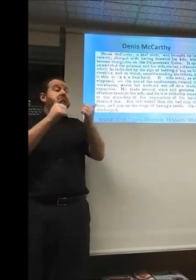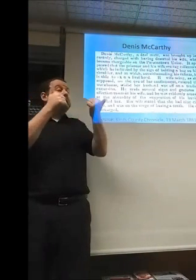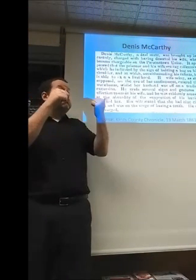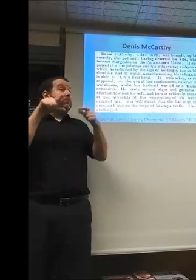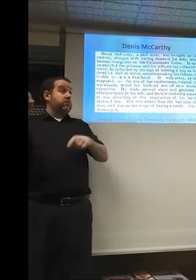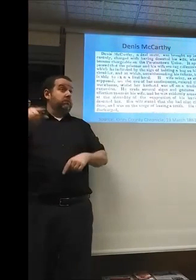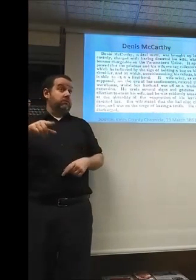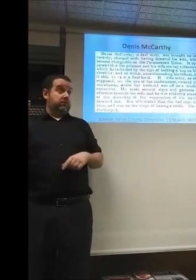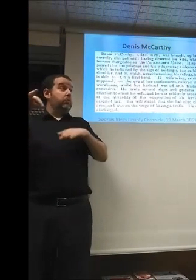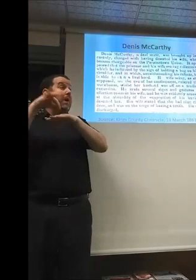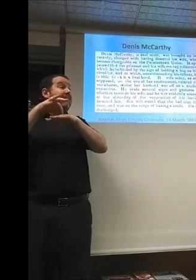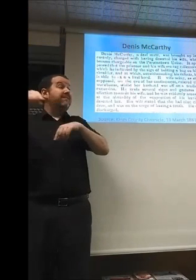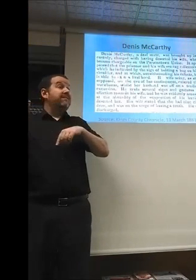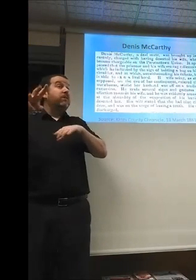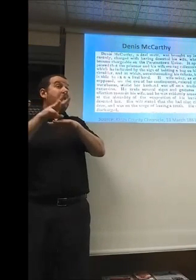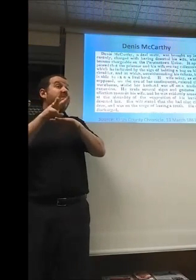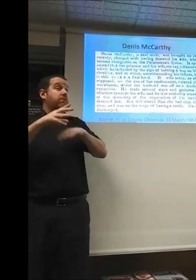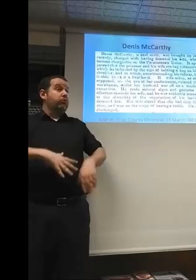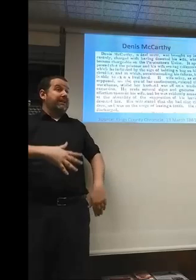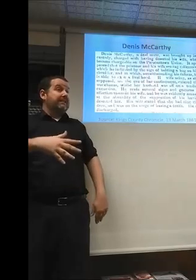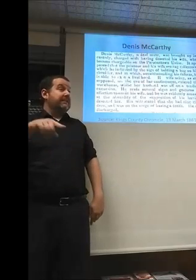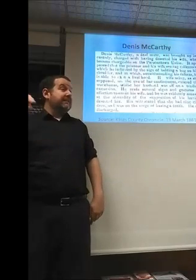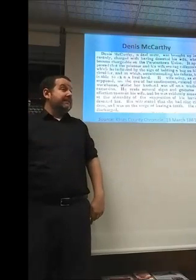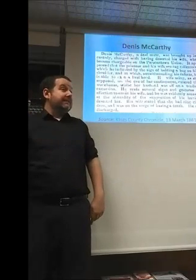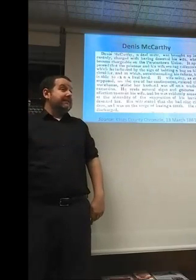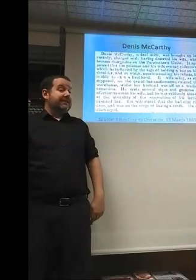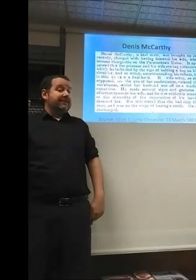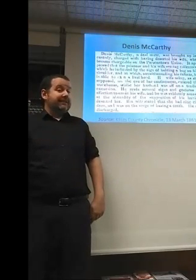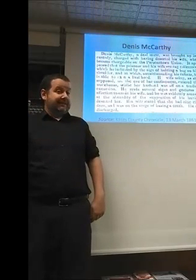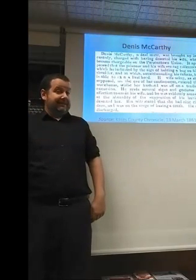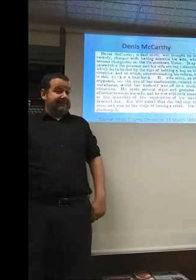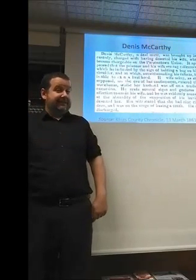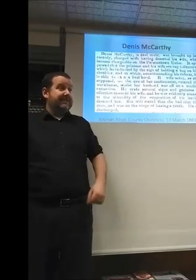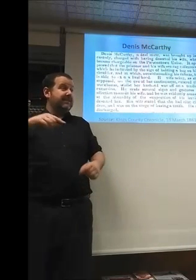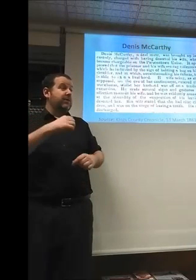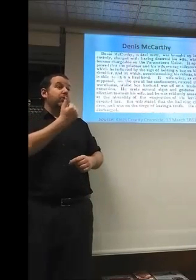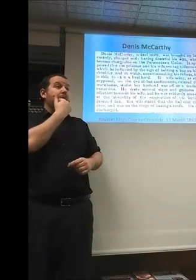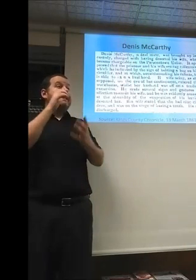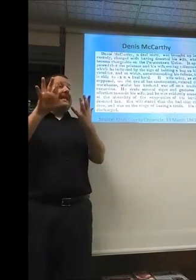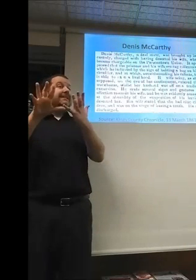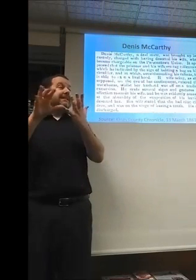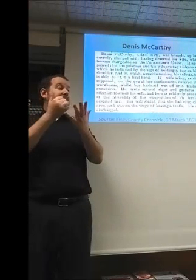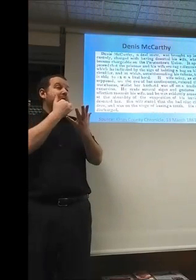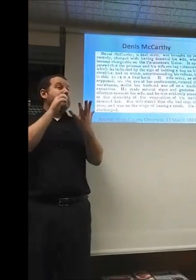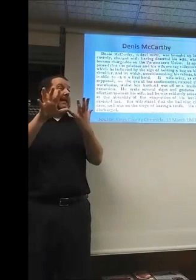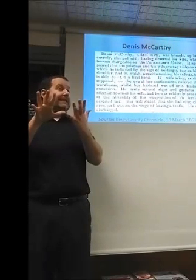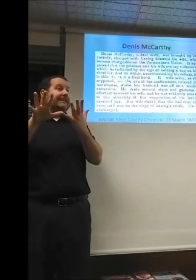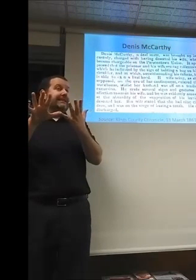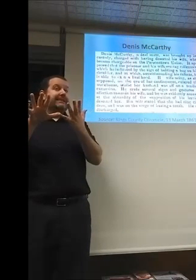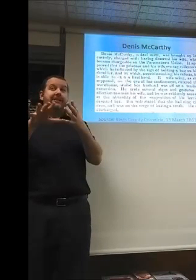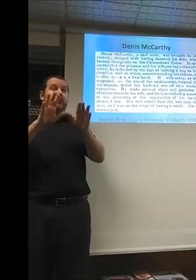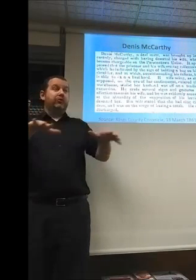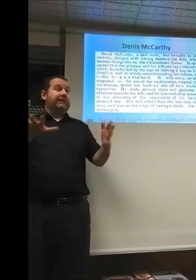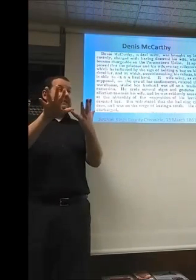Every prison would have a book to record information, a register, so every time a person was sent